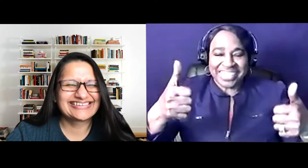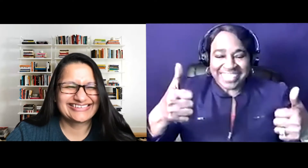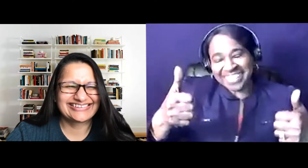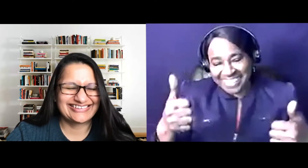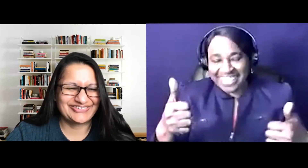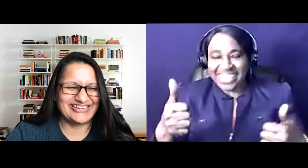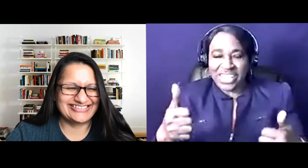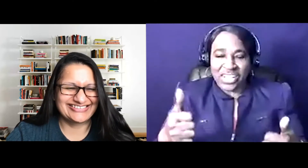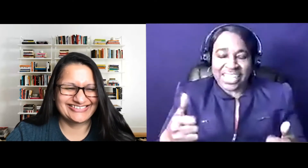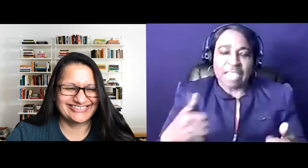Great.